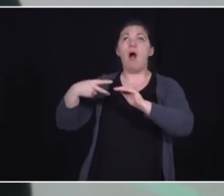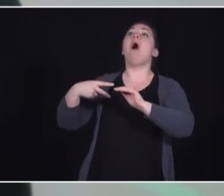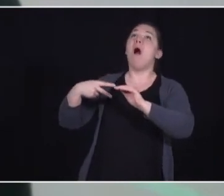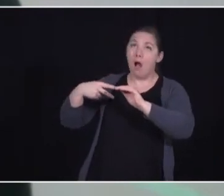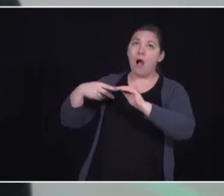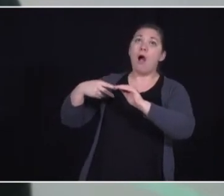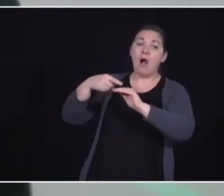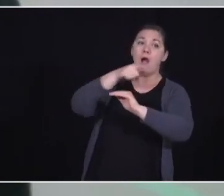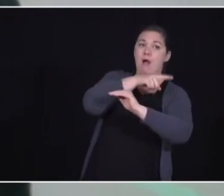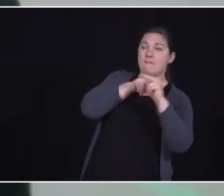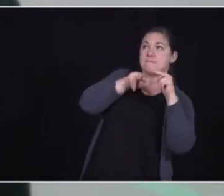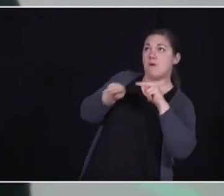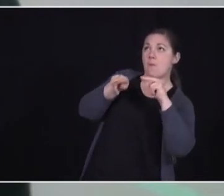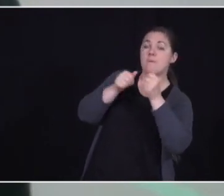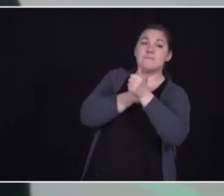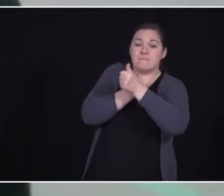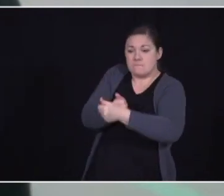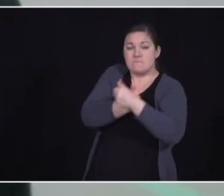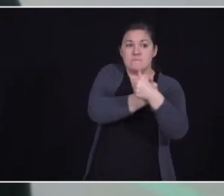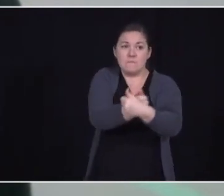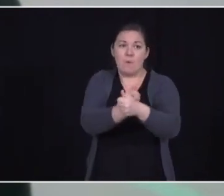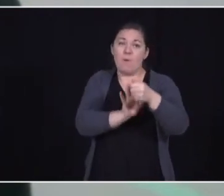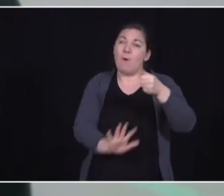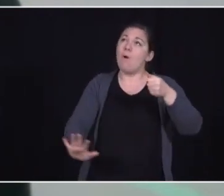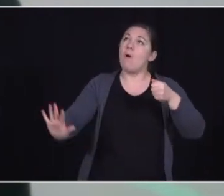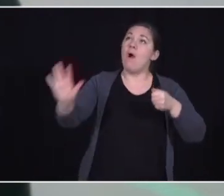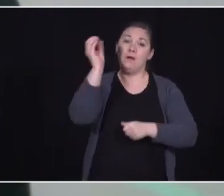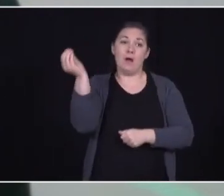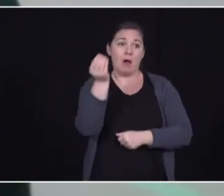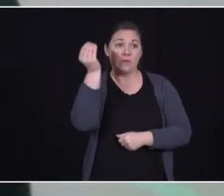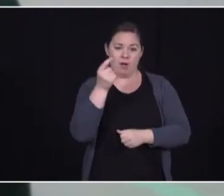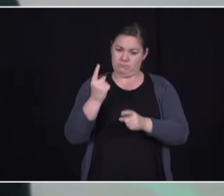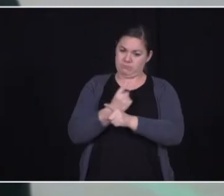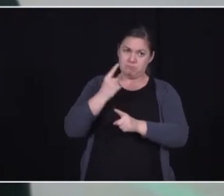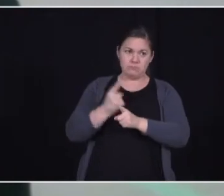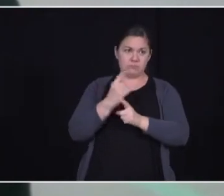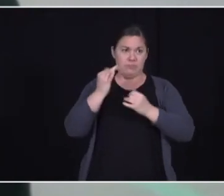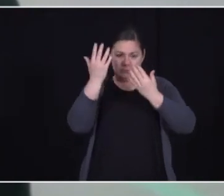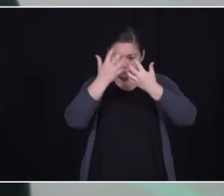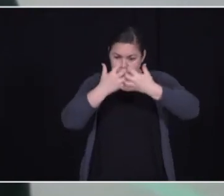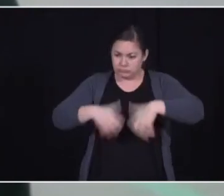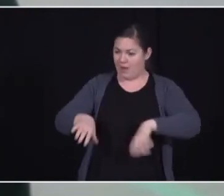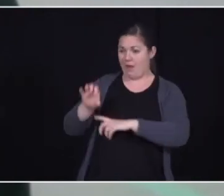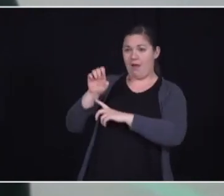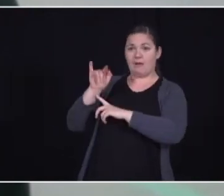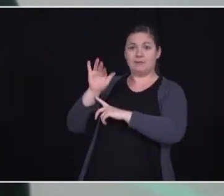ethical framework will inform the work of others involved in the vaccine distro she's been rollout, and local levels